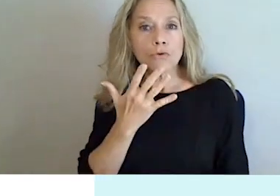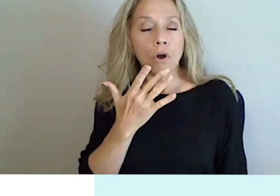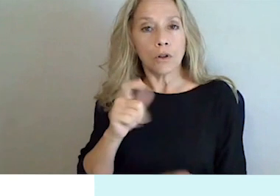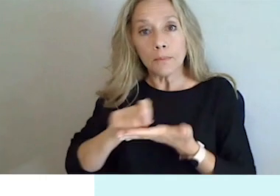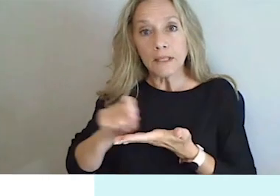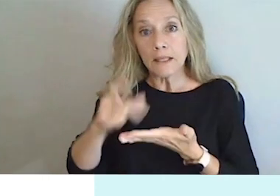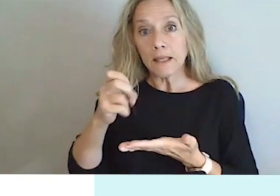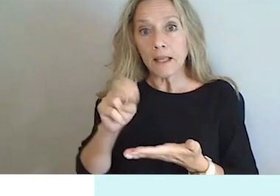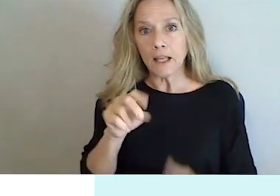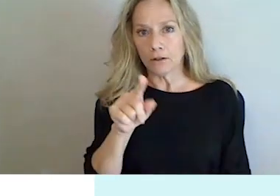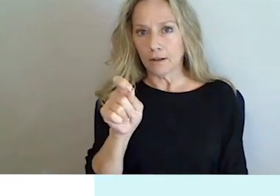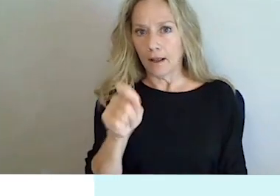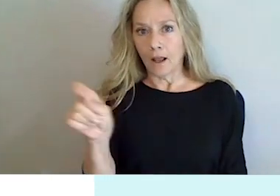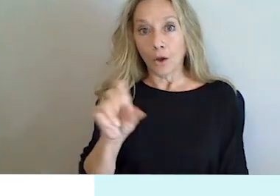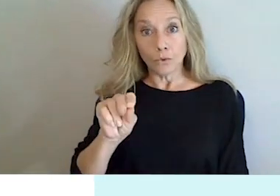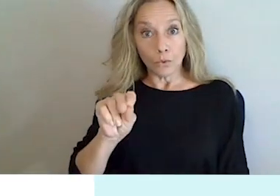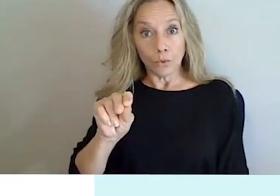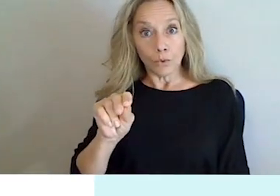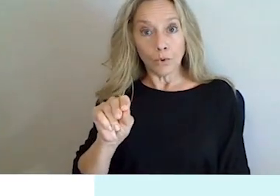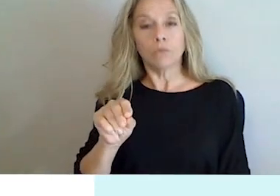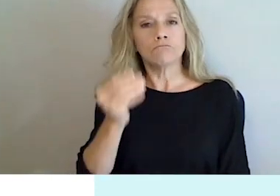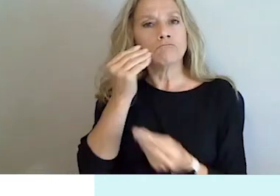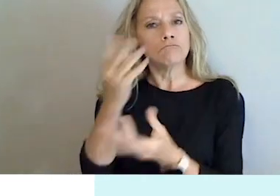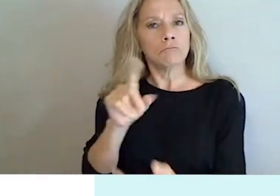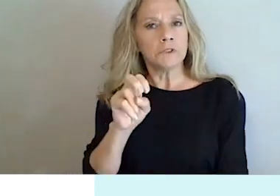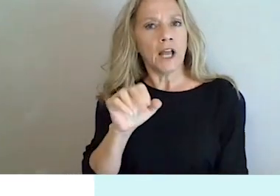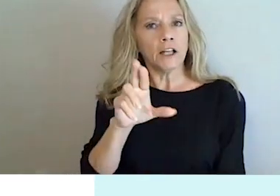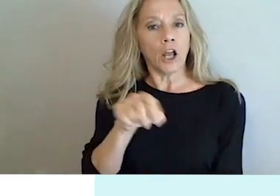No checkbox to tell TennCare the information listed is not correct.